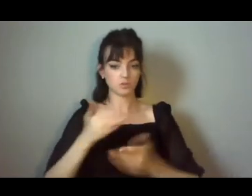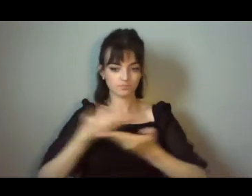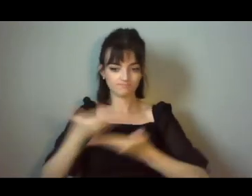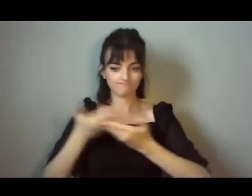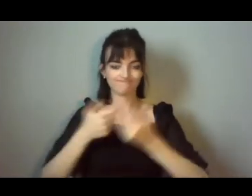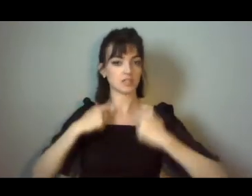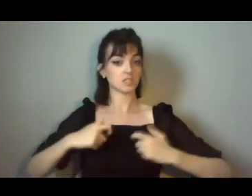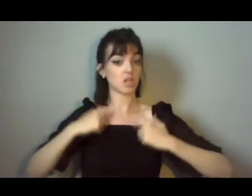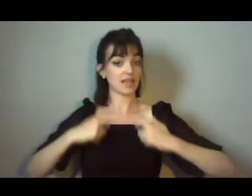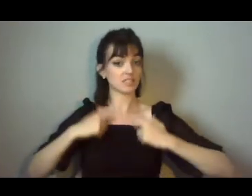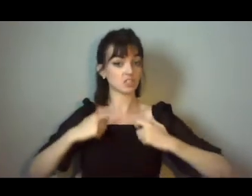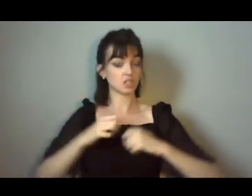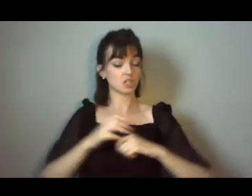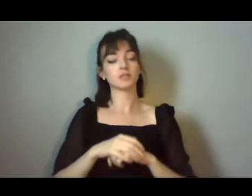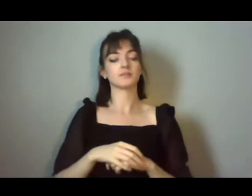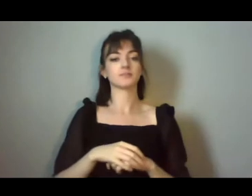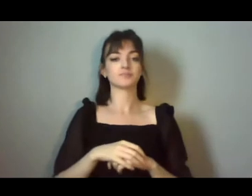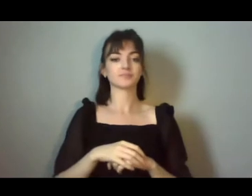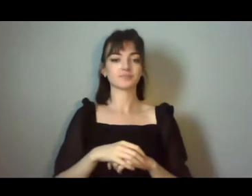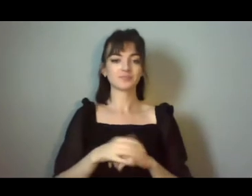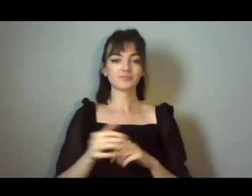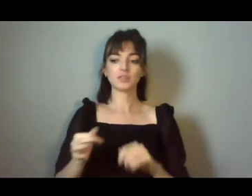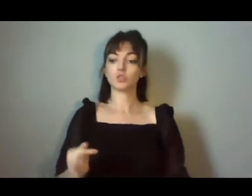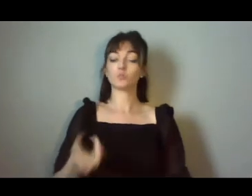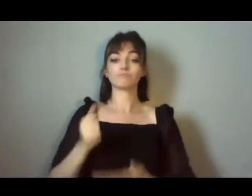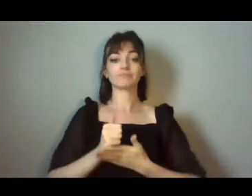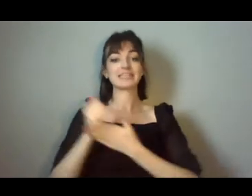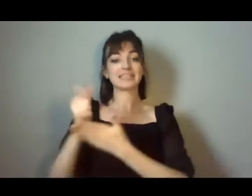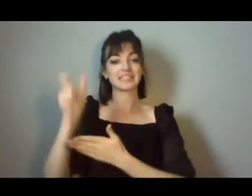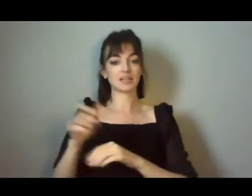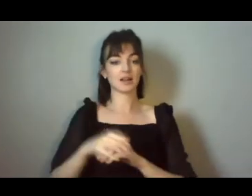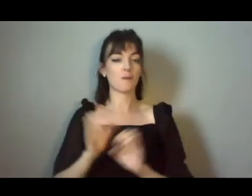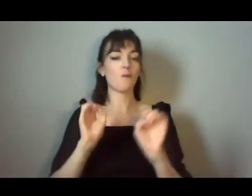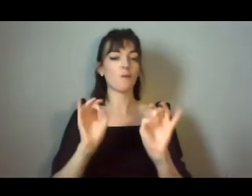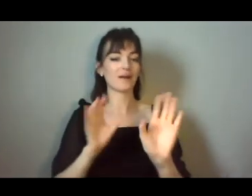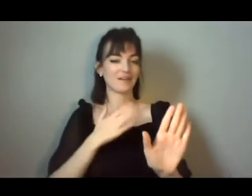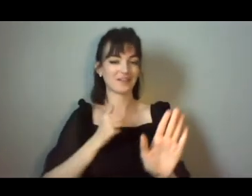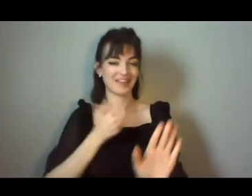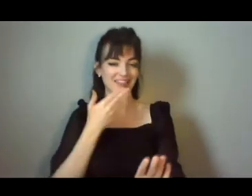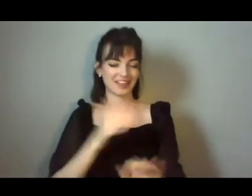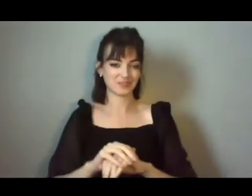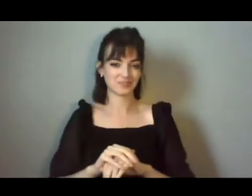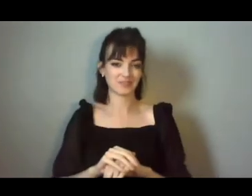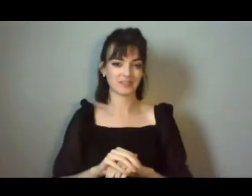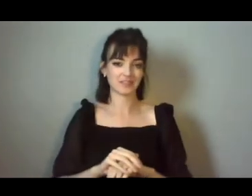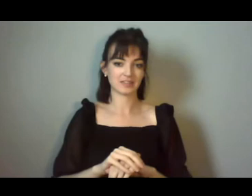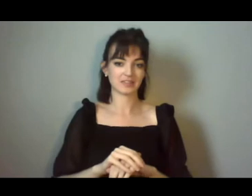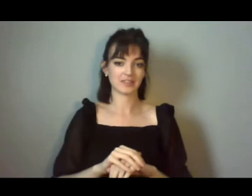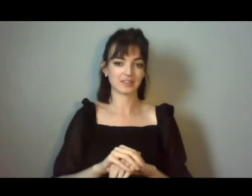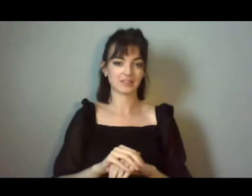or in assistance of the client. >>: Okay, thank you.